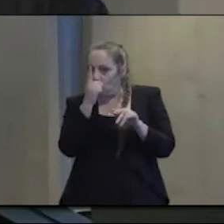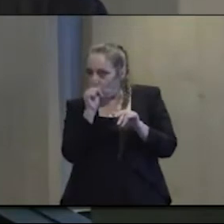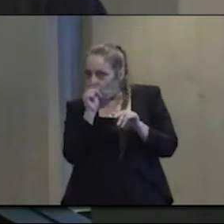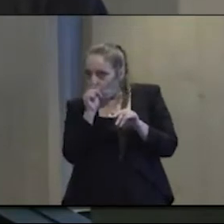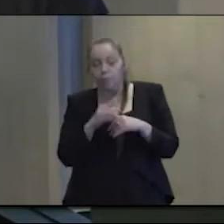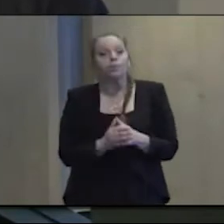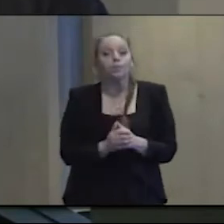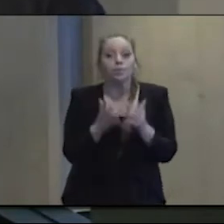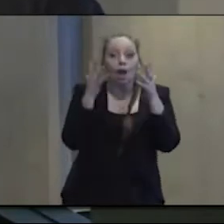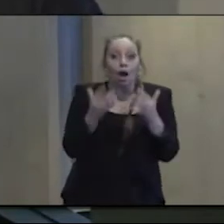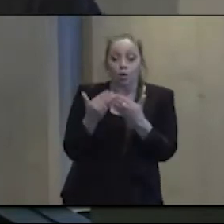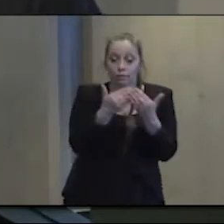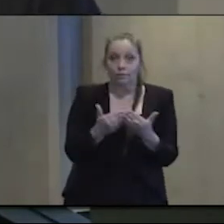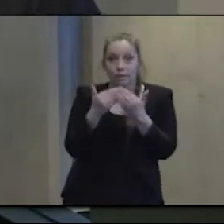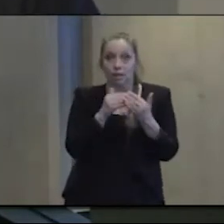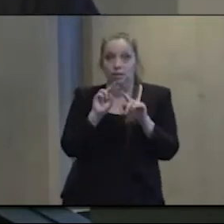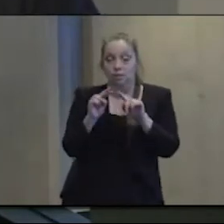There have been lots of studies and reviews undertaken over the last